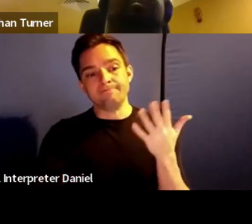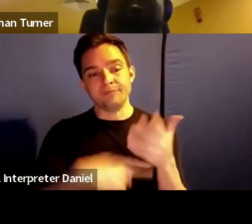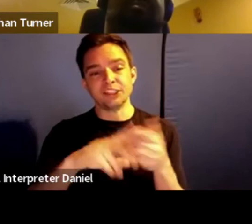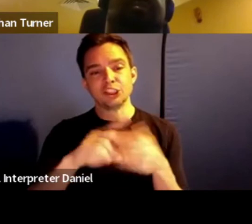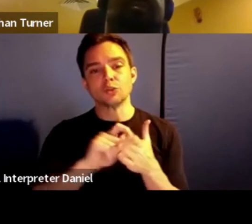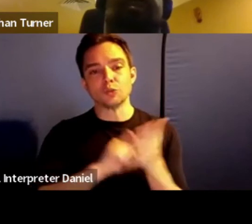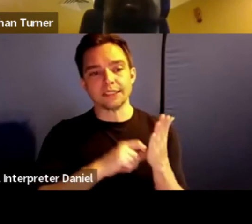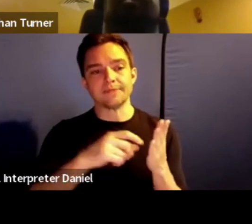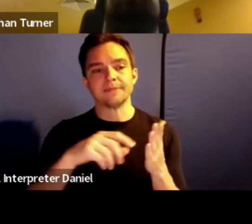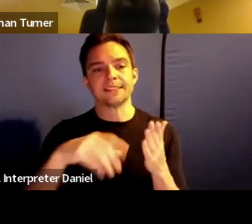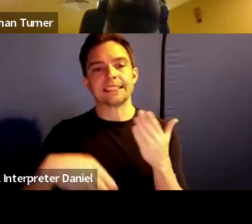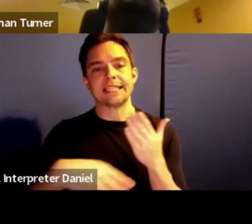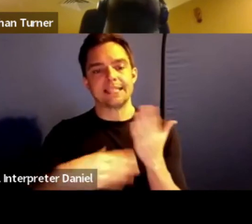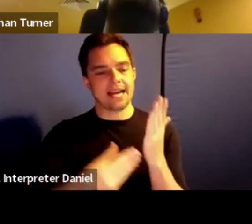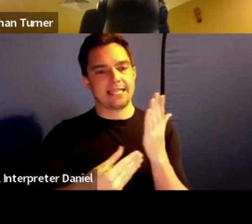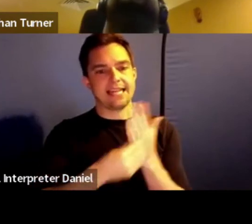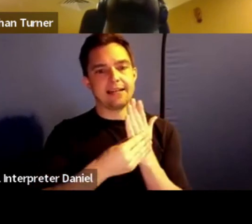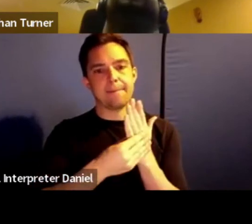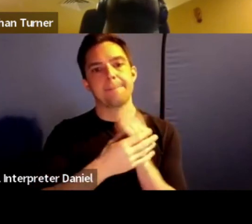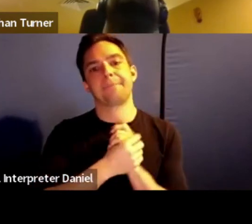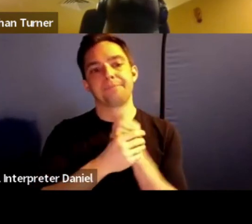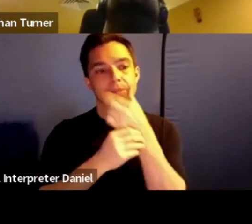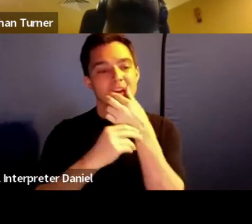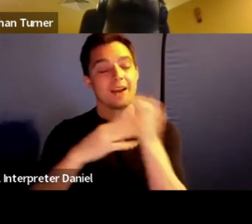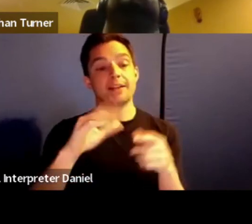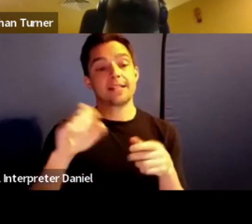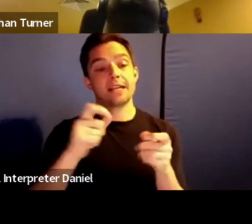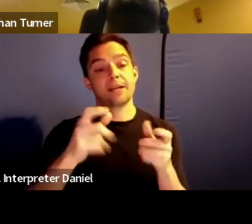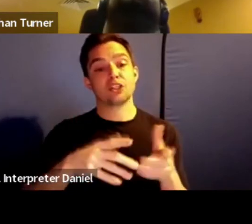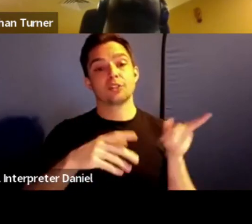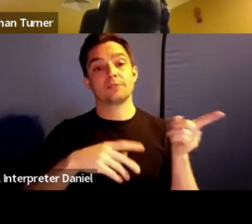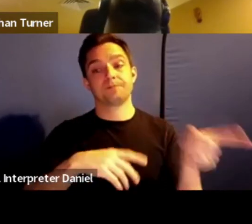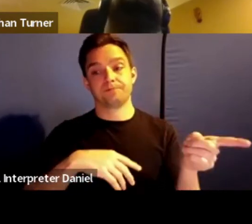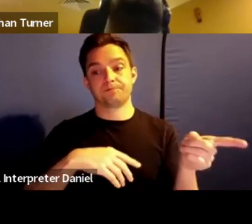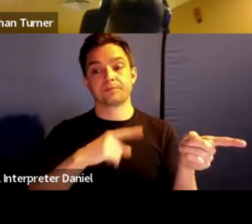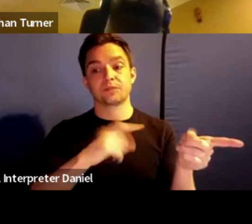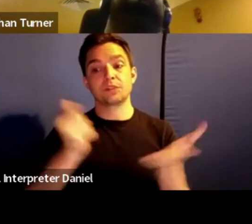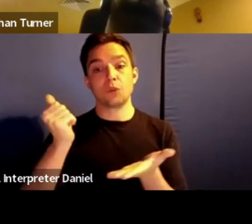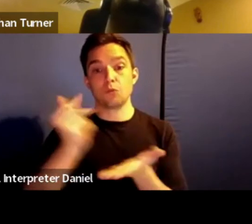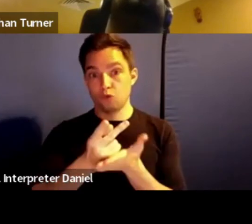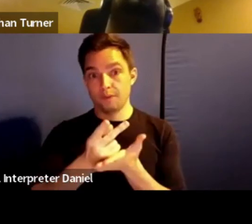an addendum and the case manager approves it. Of course, it has